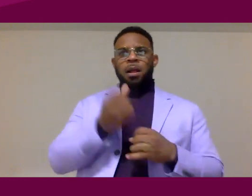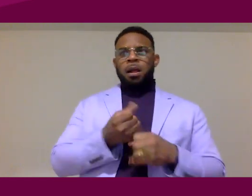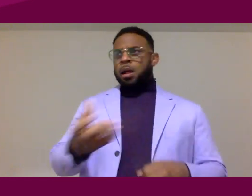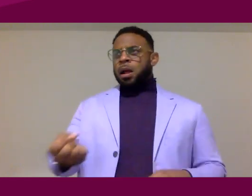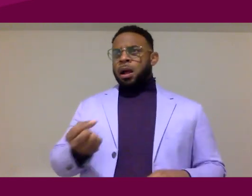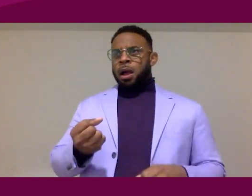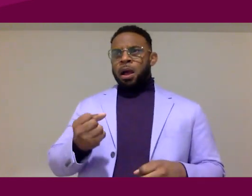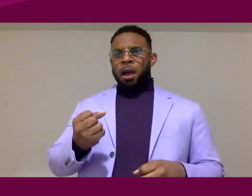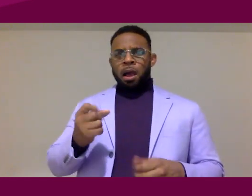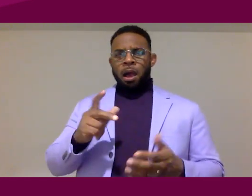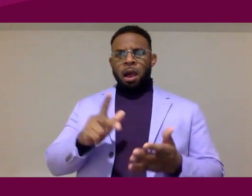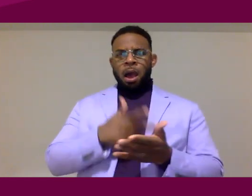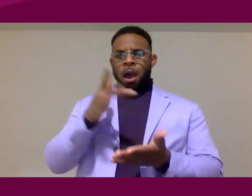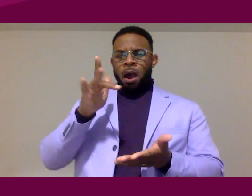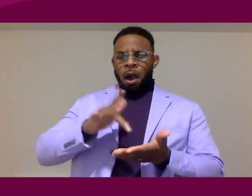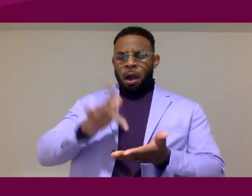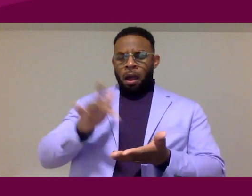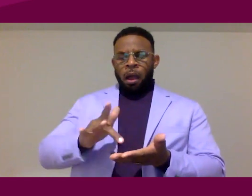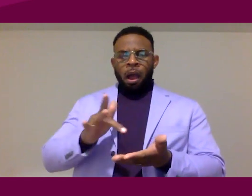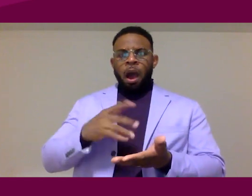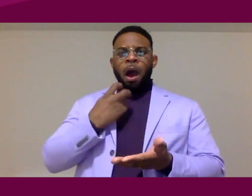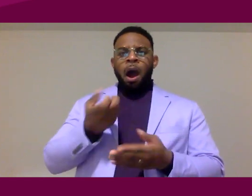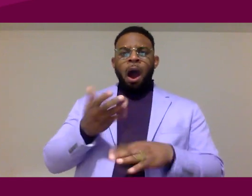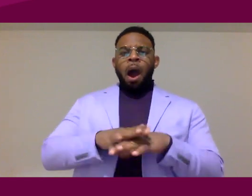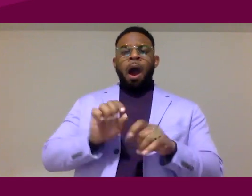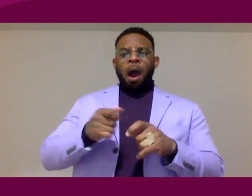and triple clicked and voiceover came on.